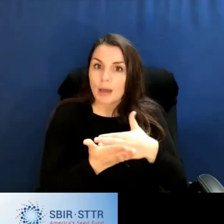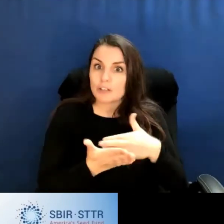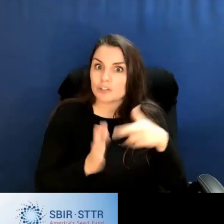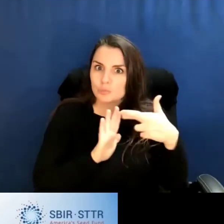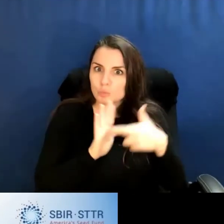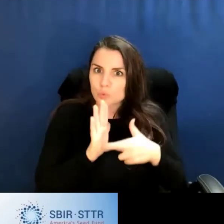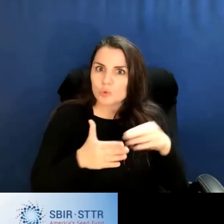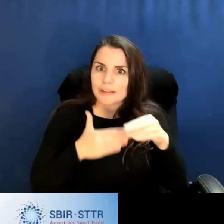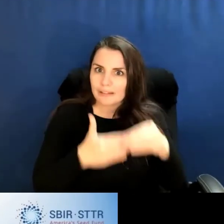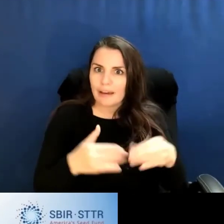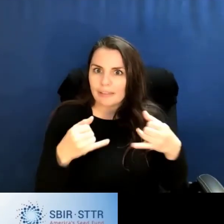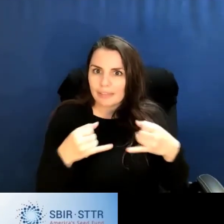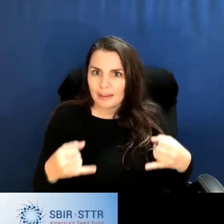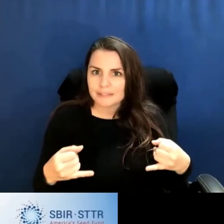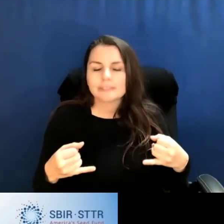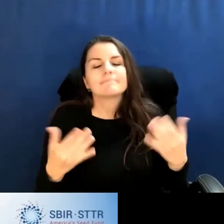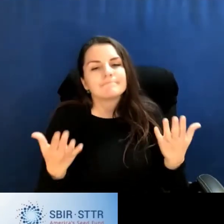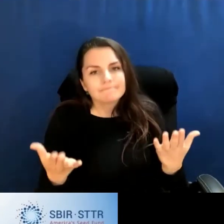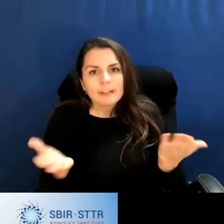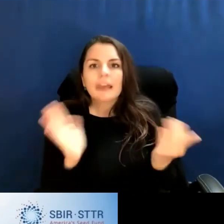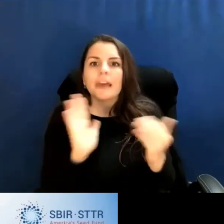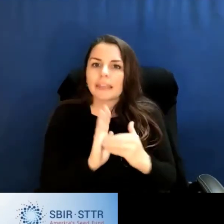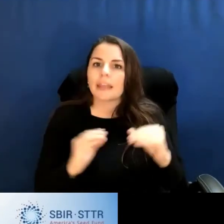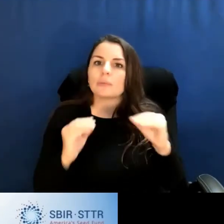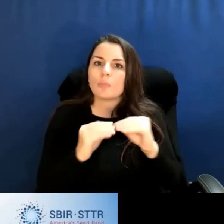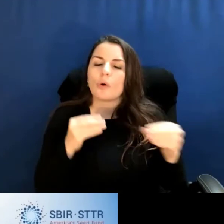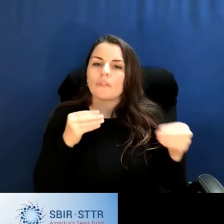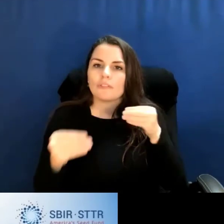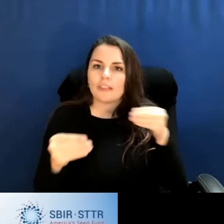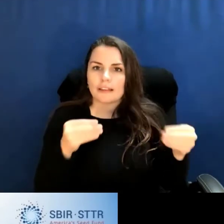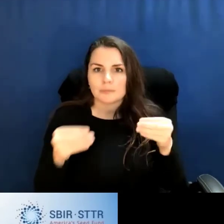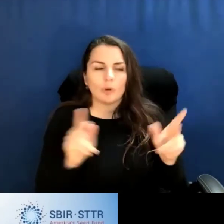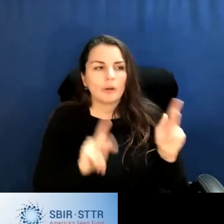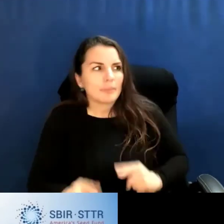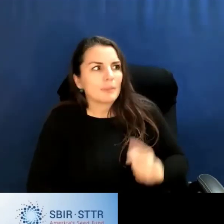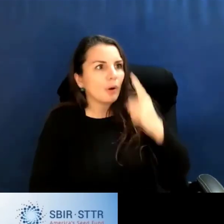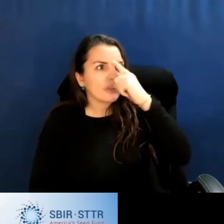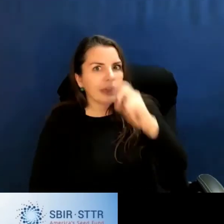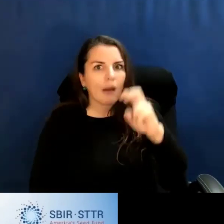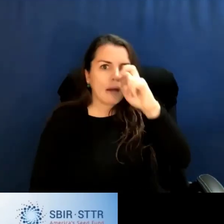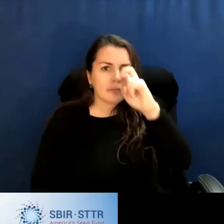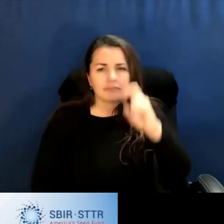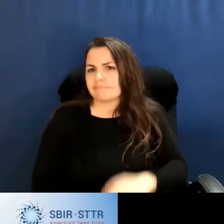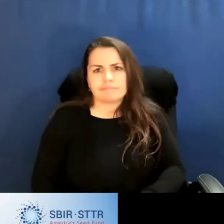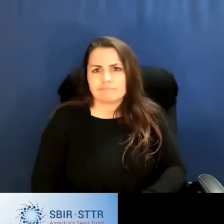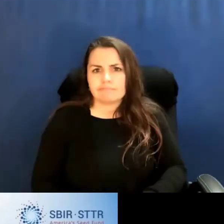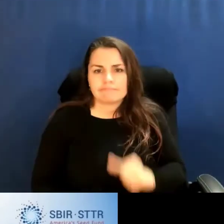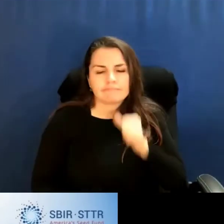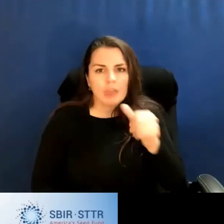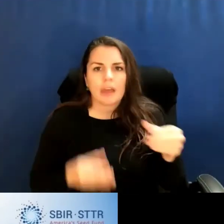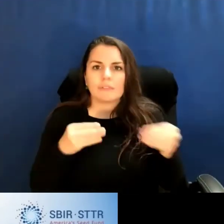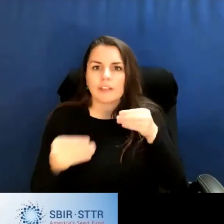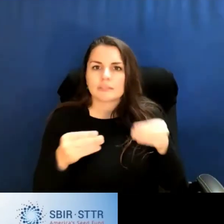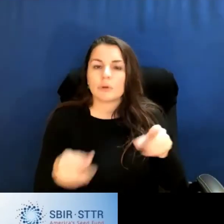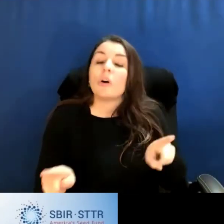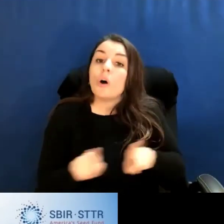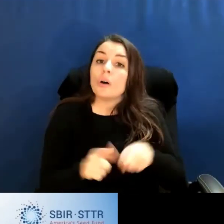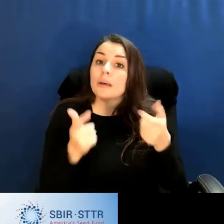and again, they're more flexible than a lot of people think, and we have the ability to fund larger projects for some topics.